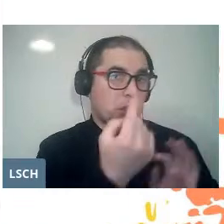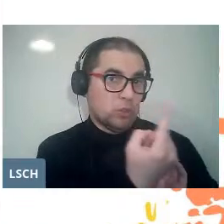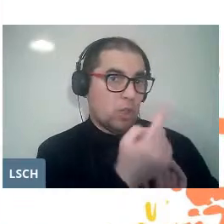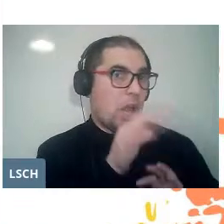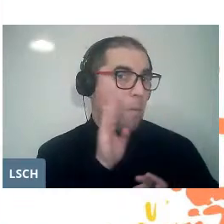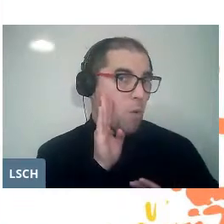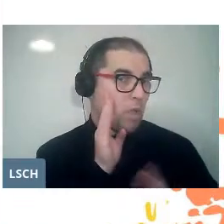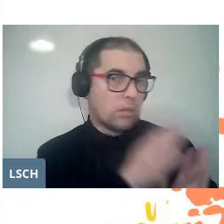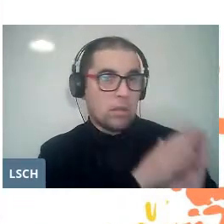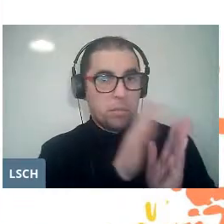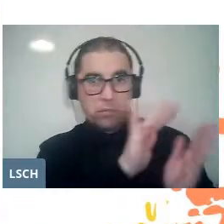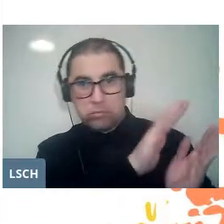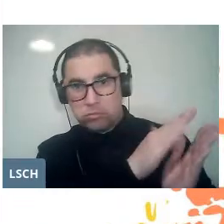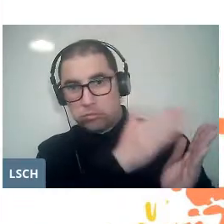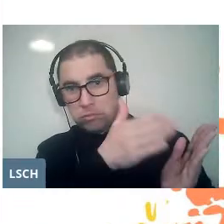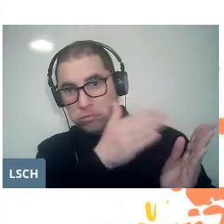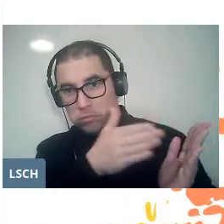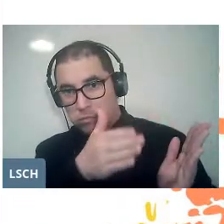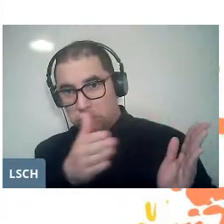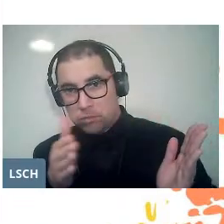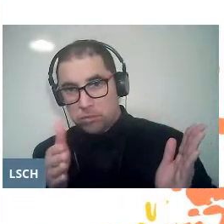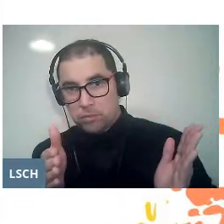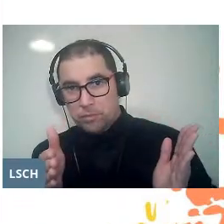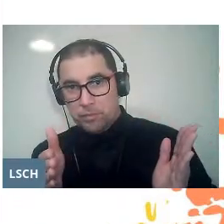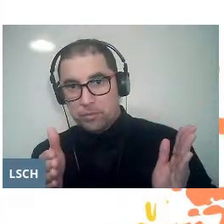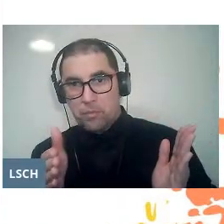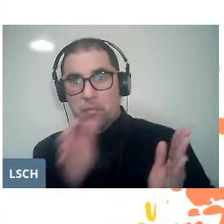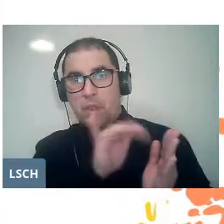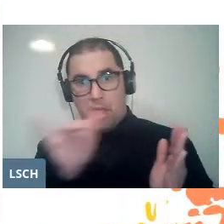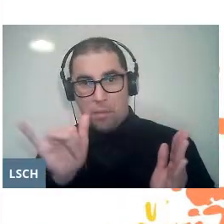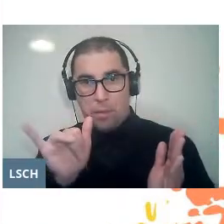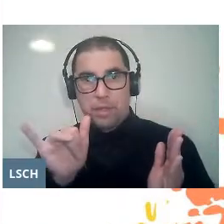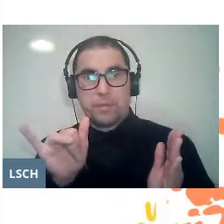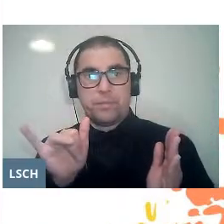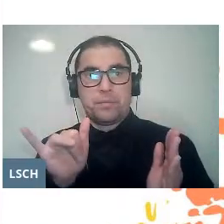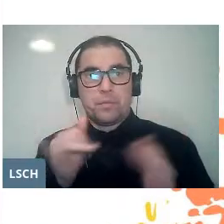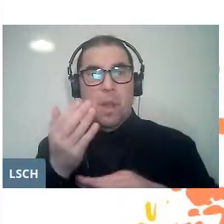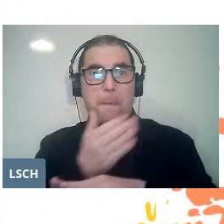from the concept that was generated in pre-classicism,